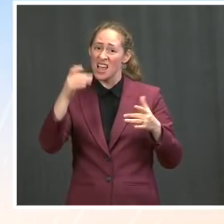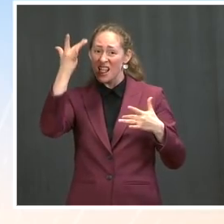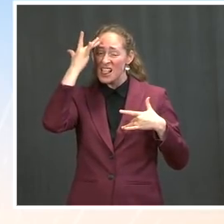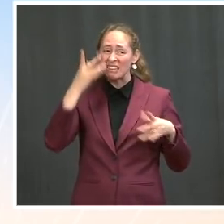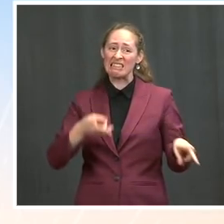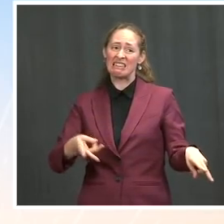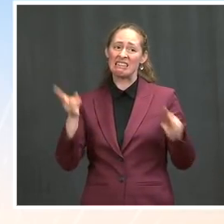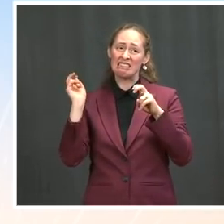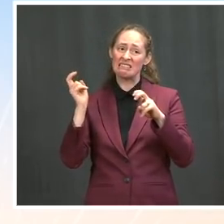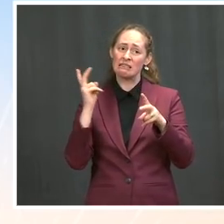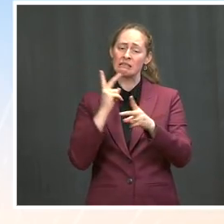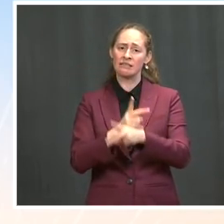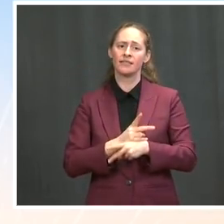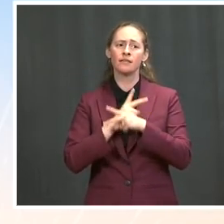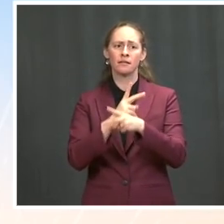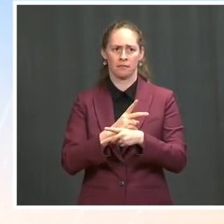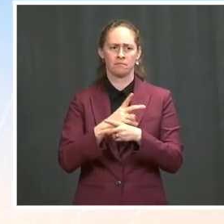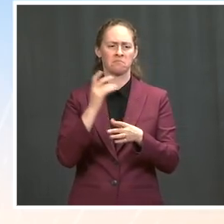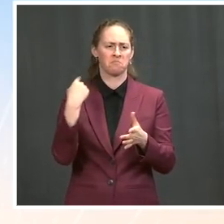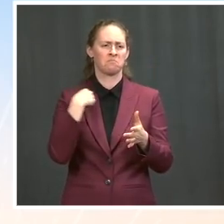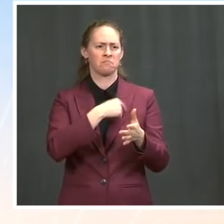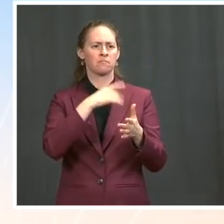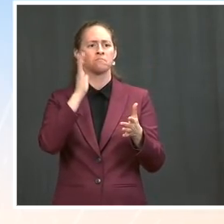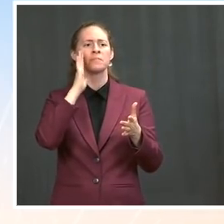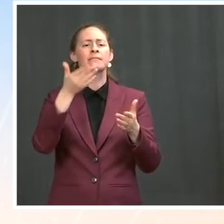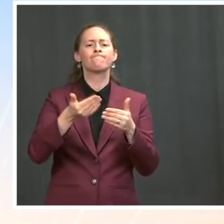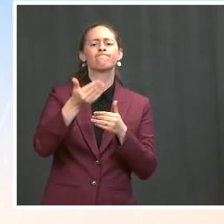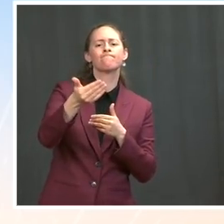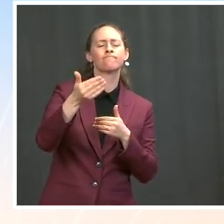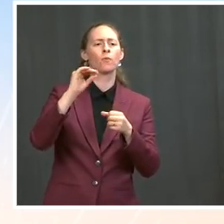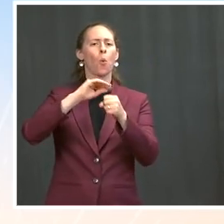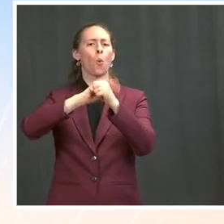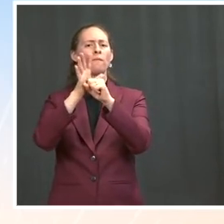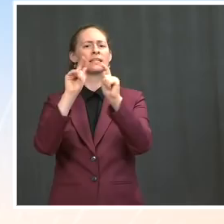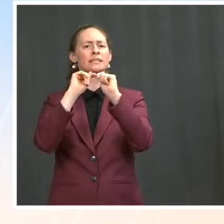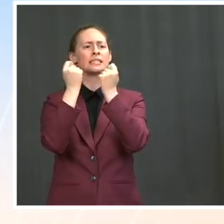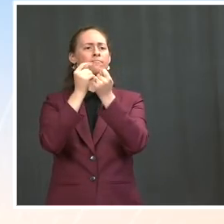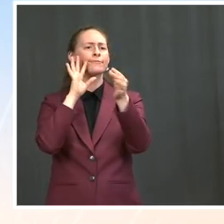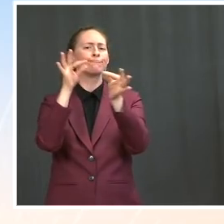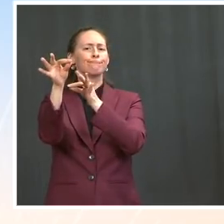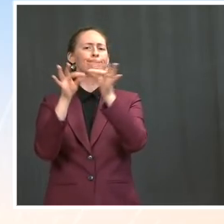from our COVID team on where we are on the data on the different categories as they dig into it. So I don't want to get ahead of them.